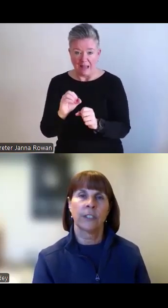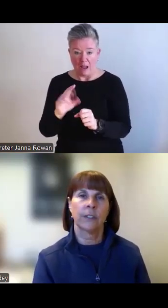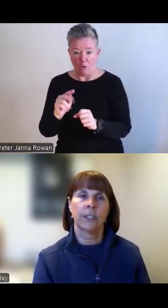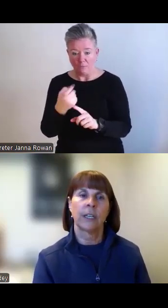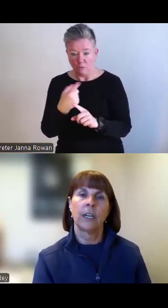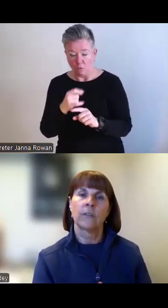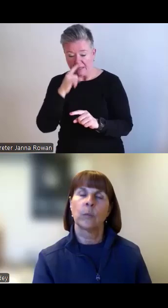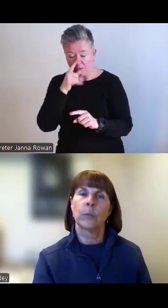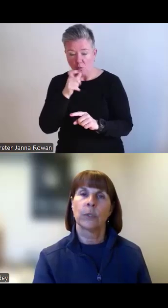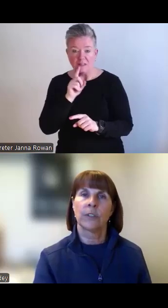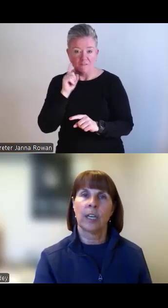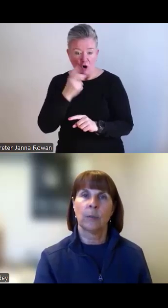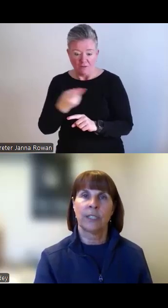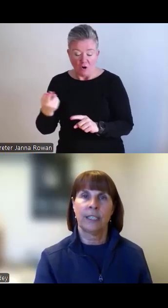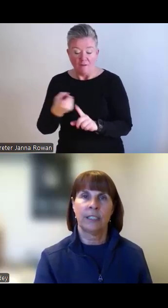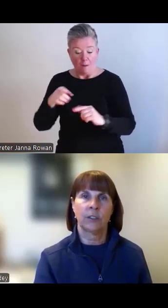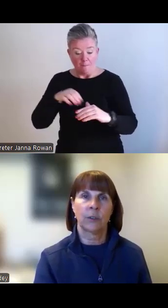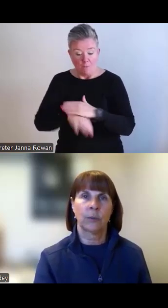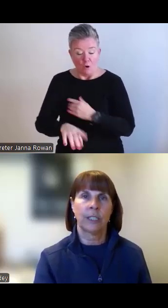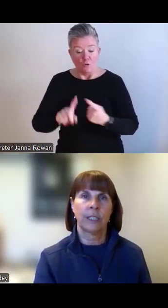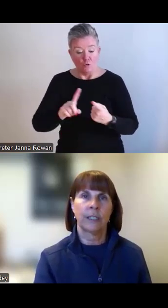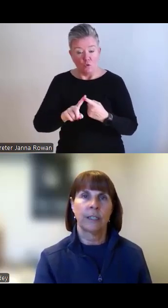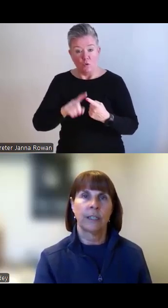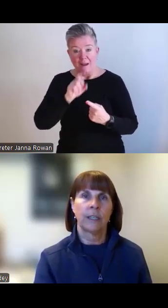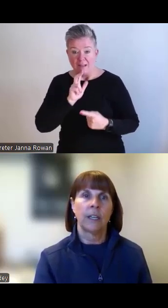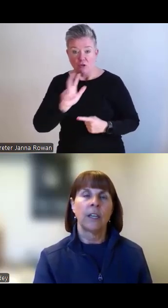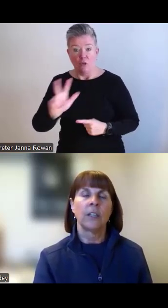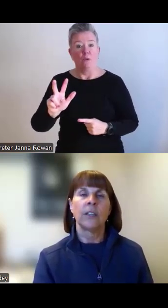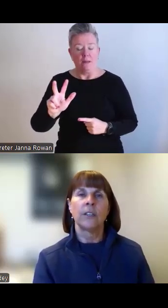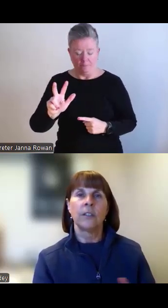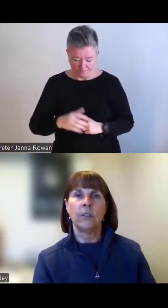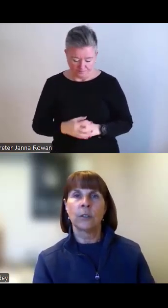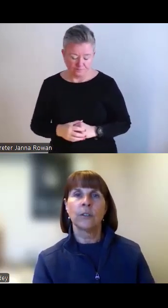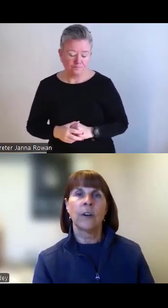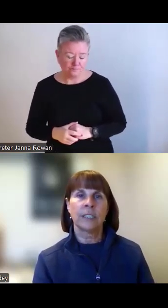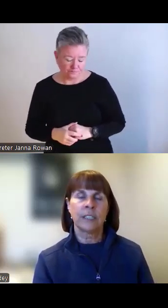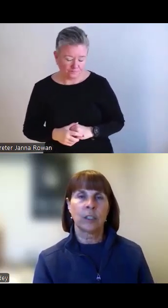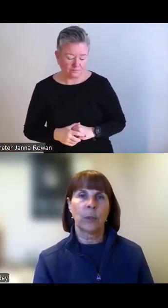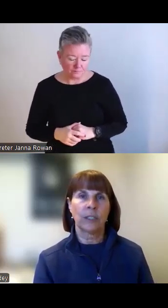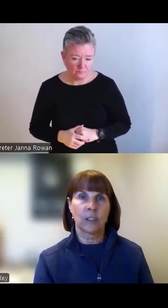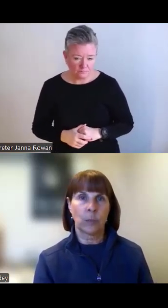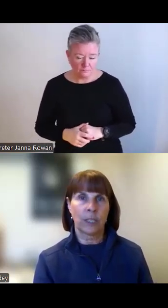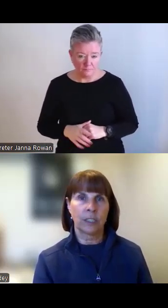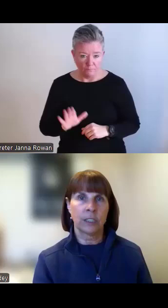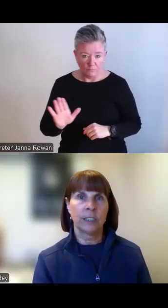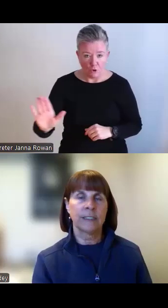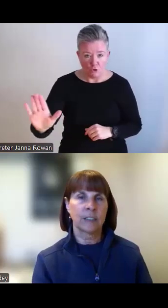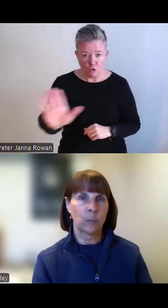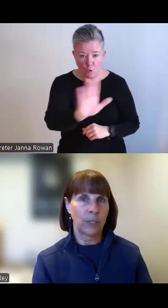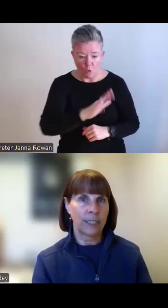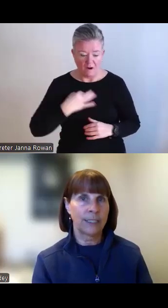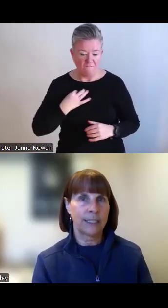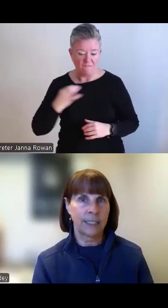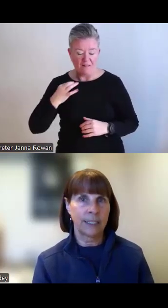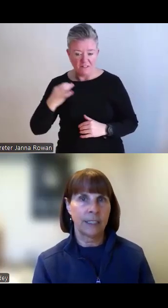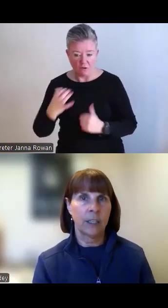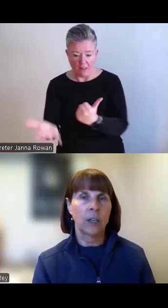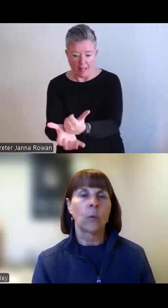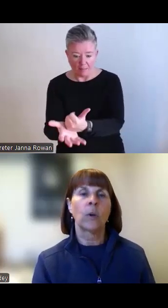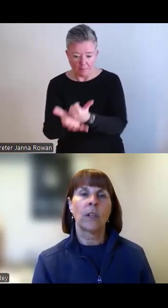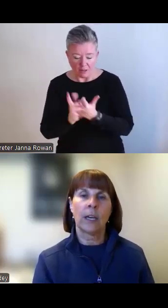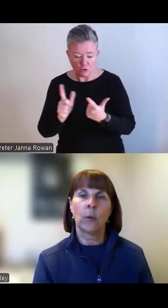hard of hearing from birth up to age three. Your voluntary participation in submitting data will